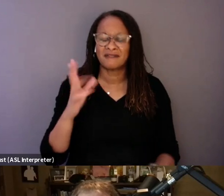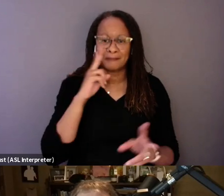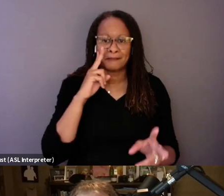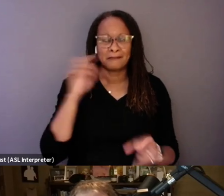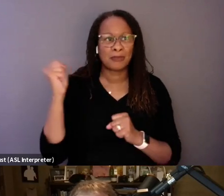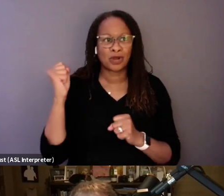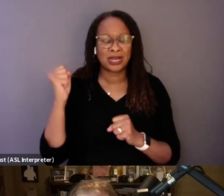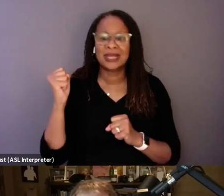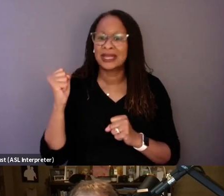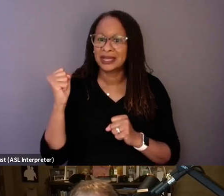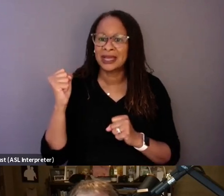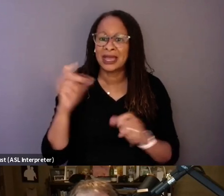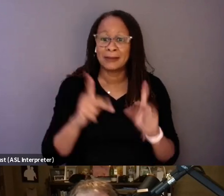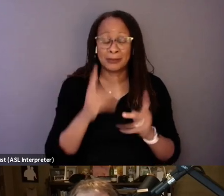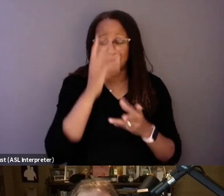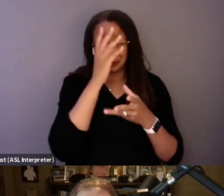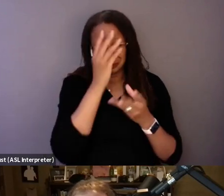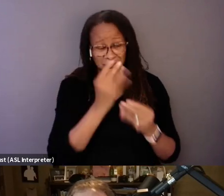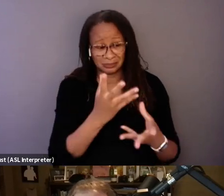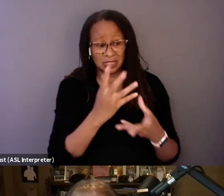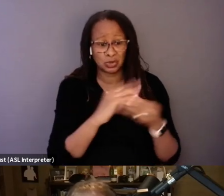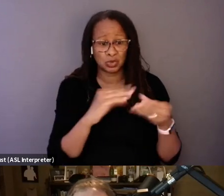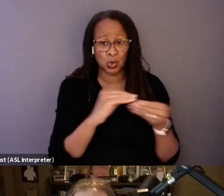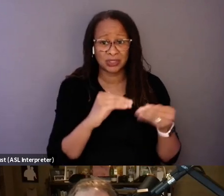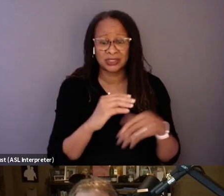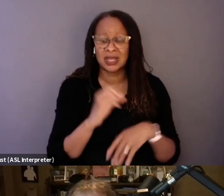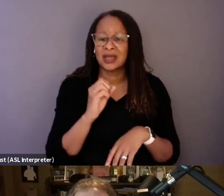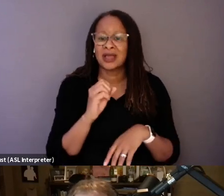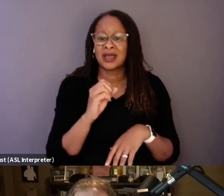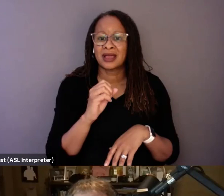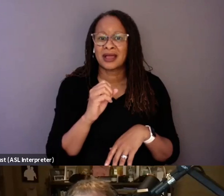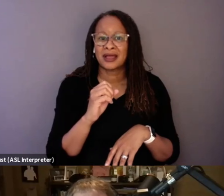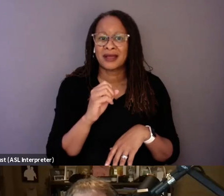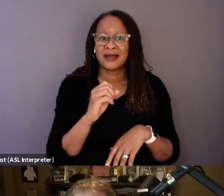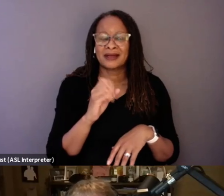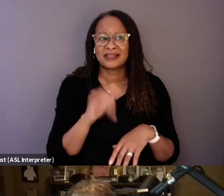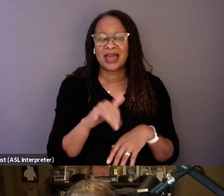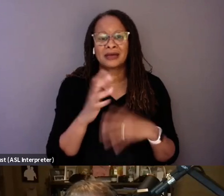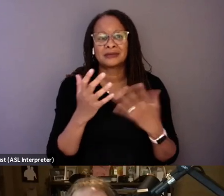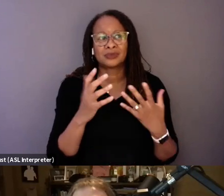People were telling me stories that were the stories they told when they told stories about John.